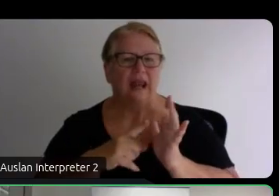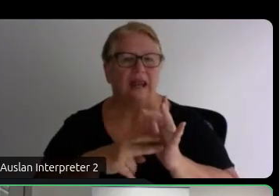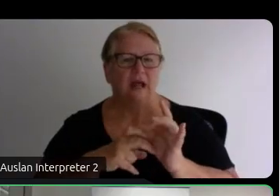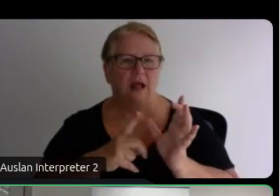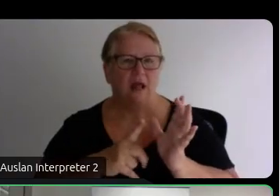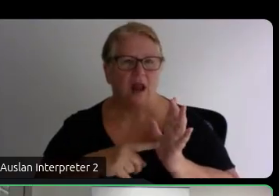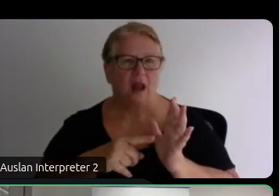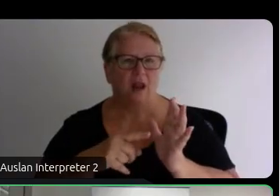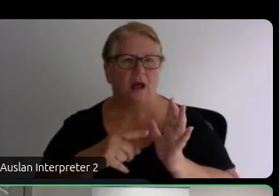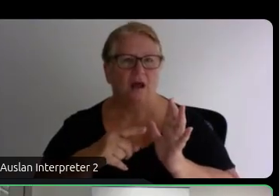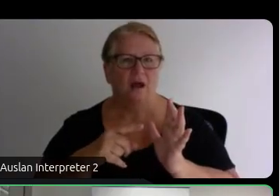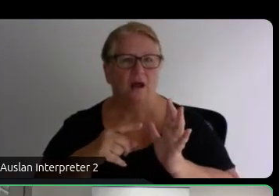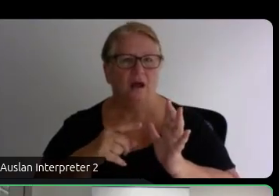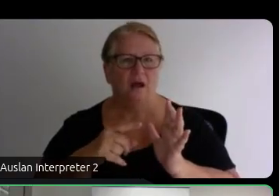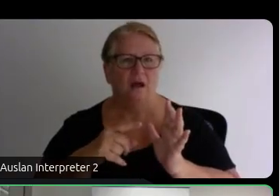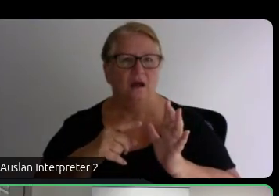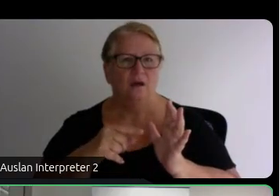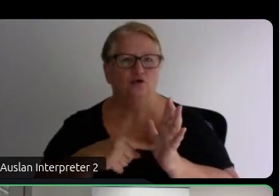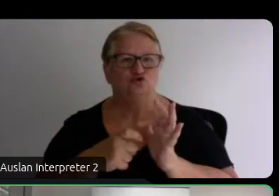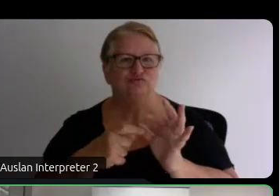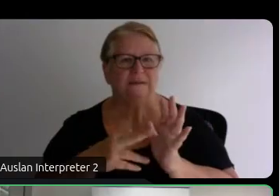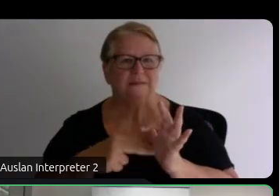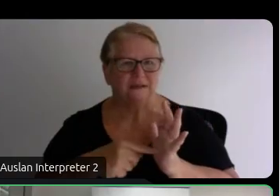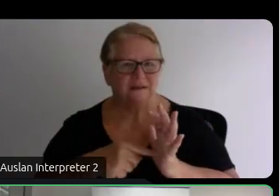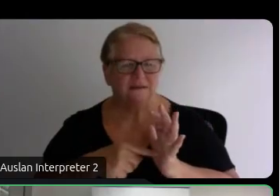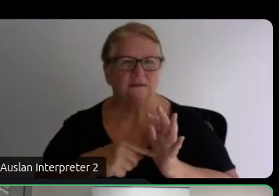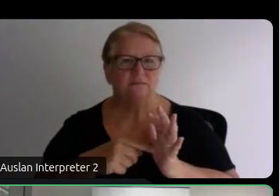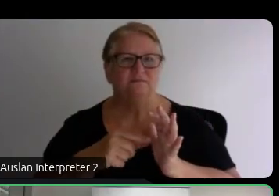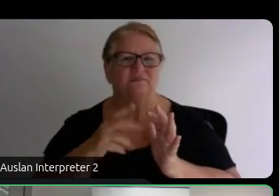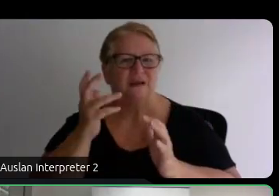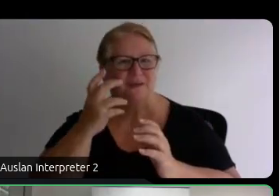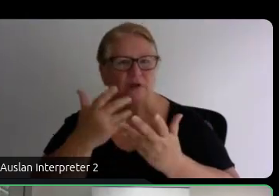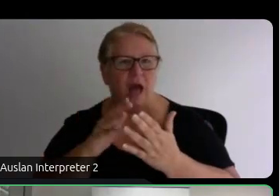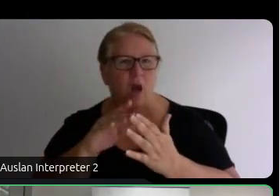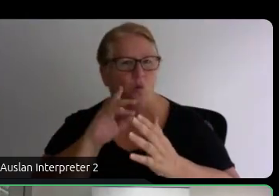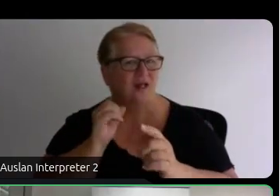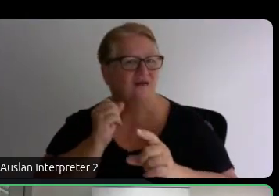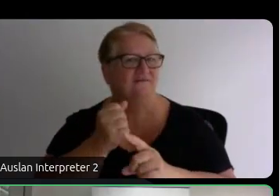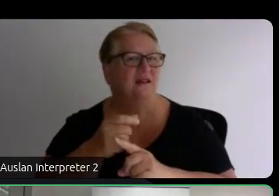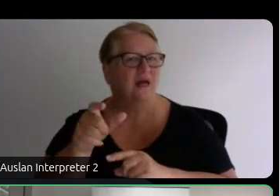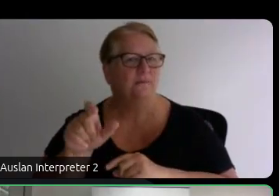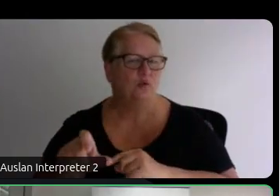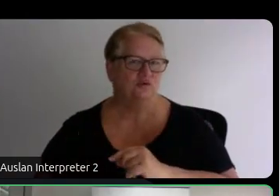to have a look at the way in which a condition affects someone and obtain evidence from them